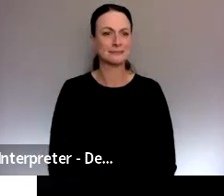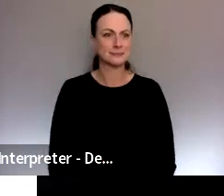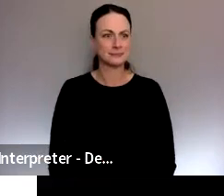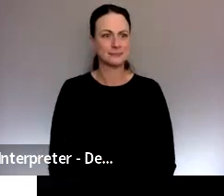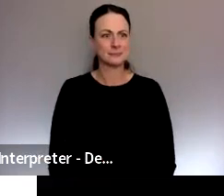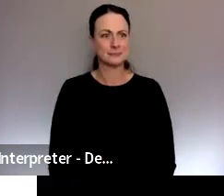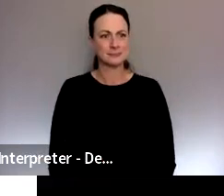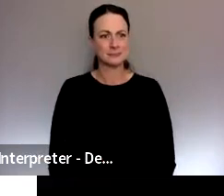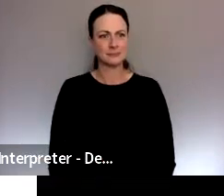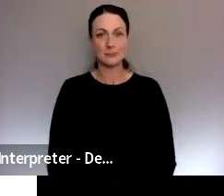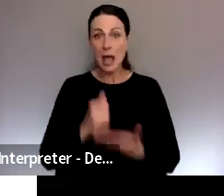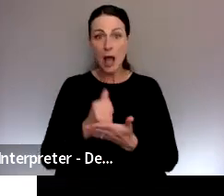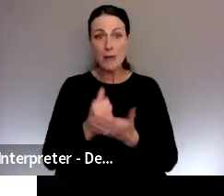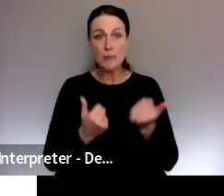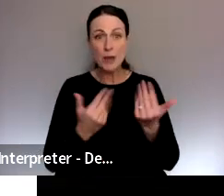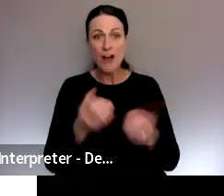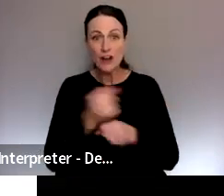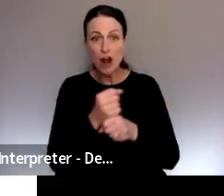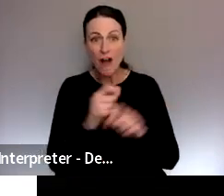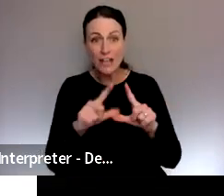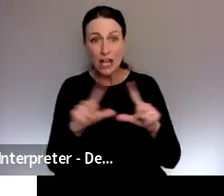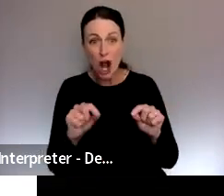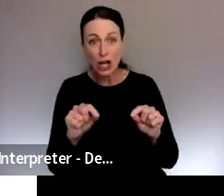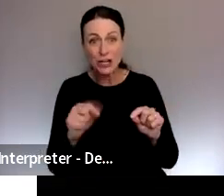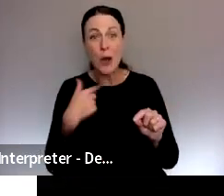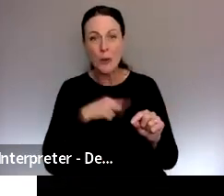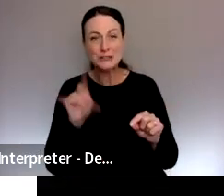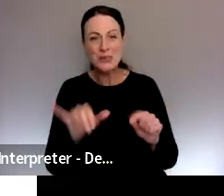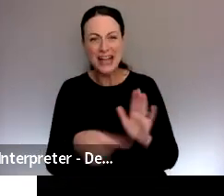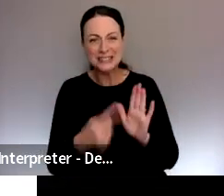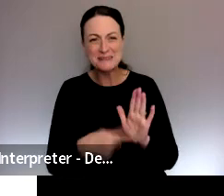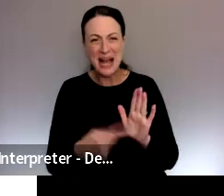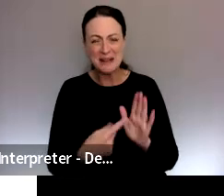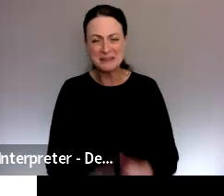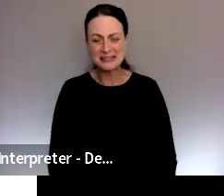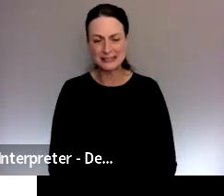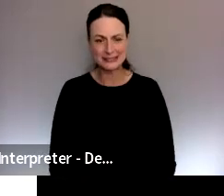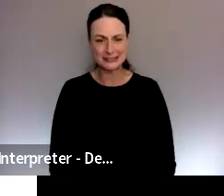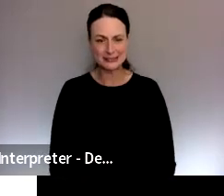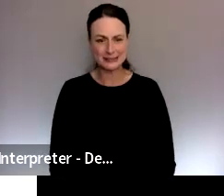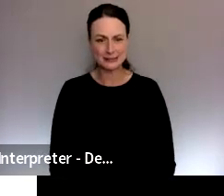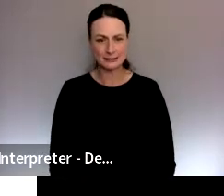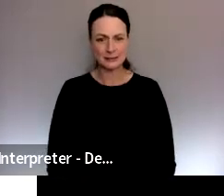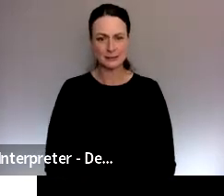Would it help if we offered you a coffee card? We do that sometimes. Ha ha!